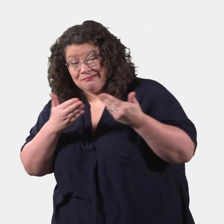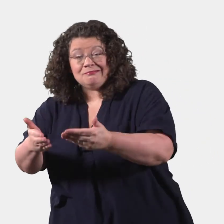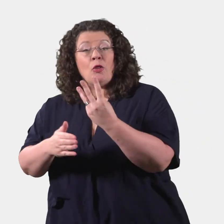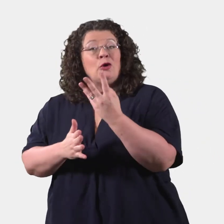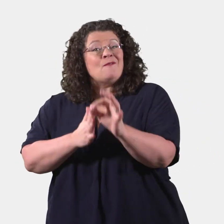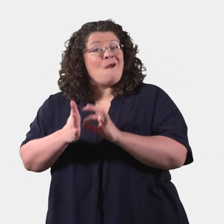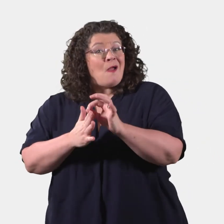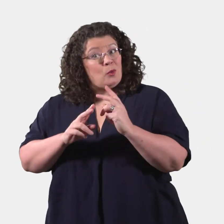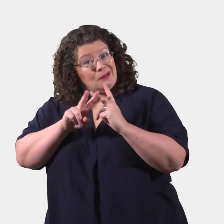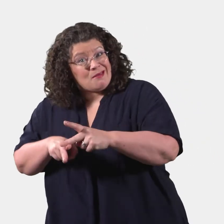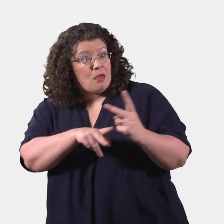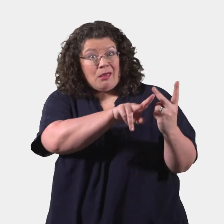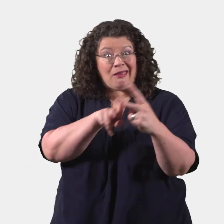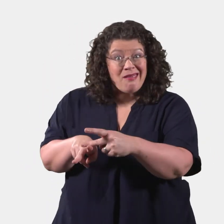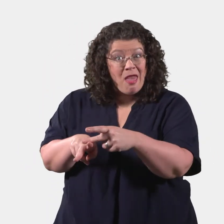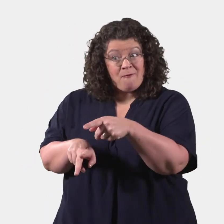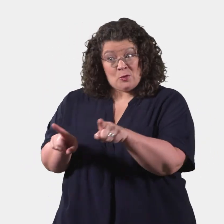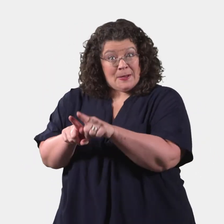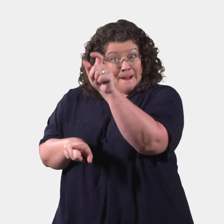only one of you can claim Carer's Allowance.